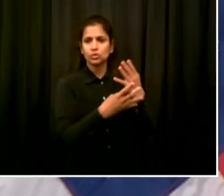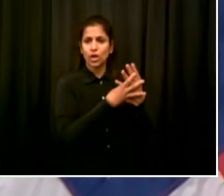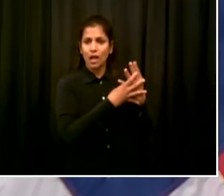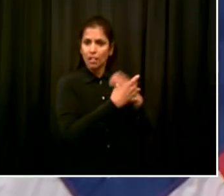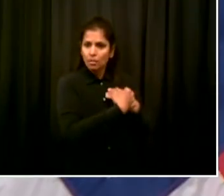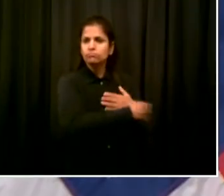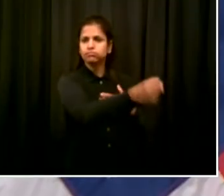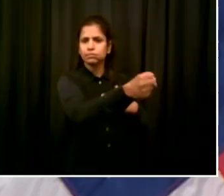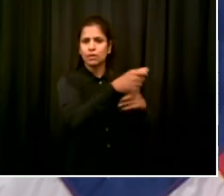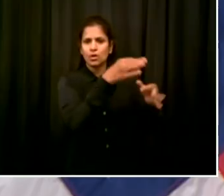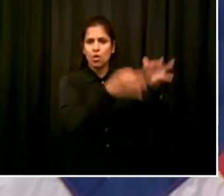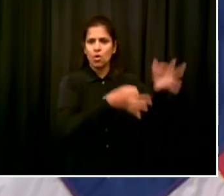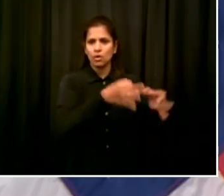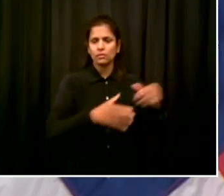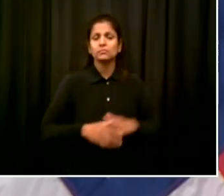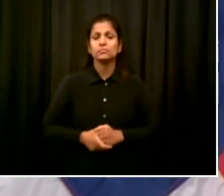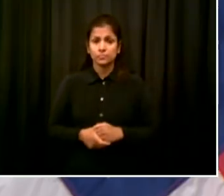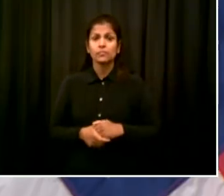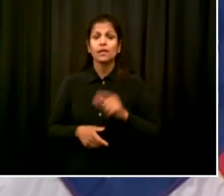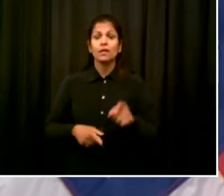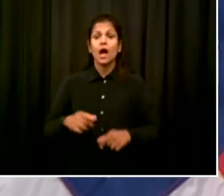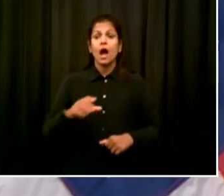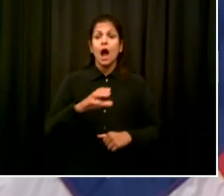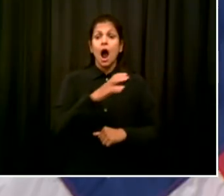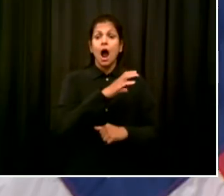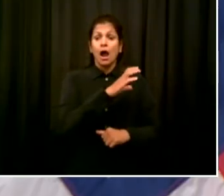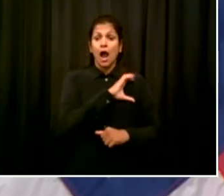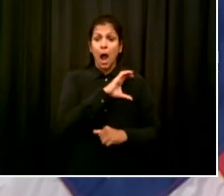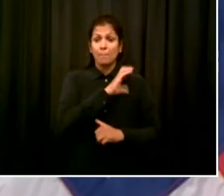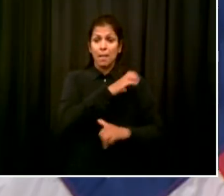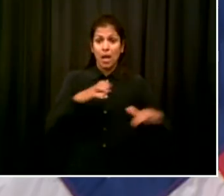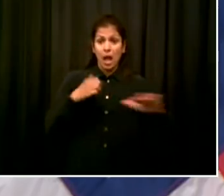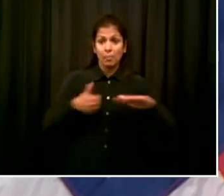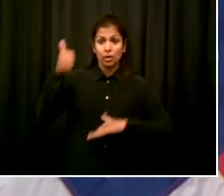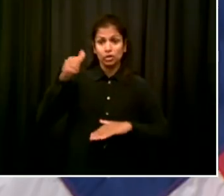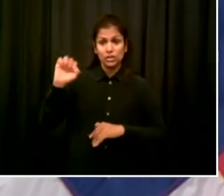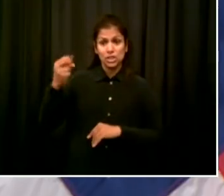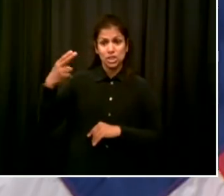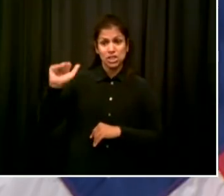BE PROSECUTED AND THERE TO BE PROPER CONSEQUENCES AND OBVIOUSLY THAT IS NOT HAPPENING NOW .